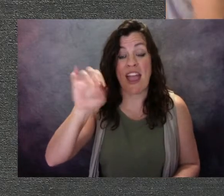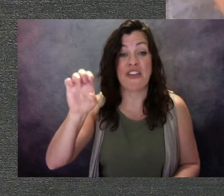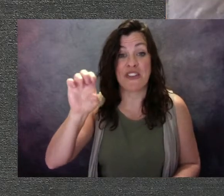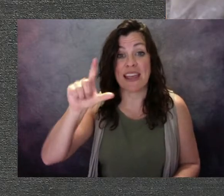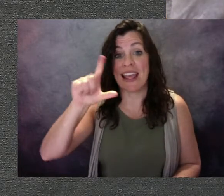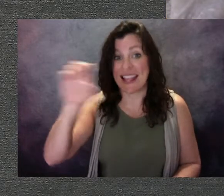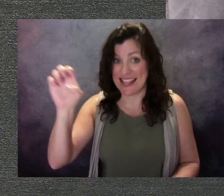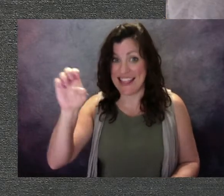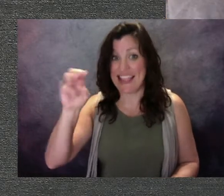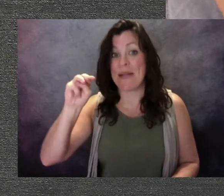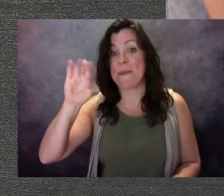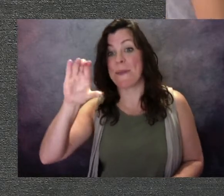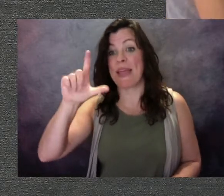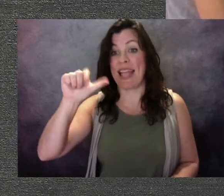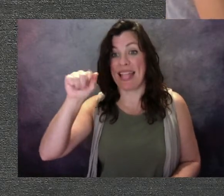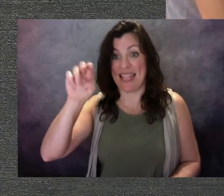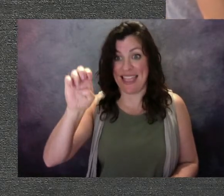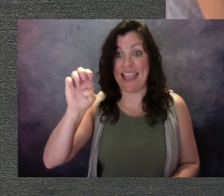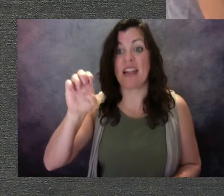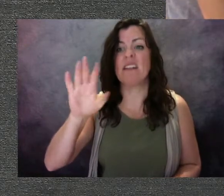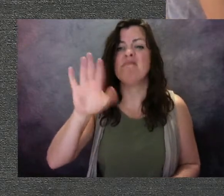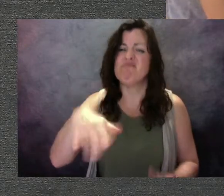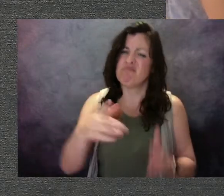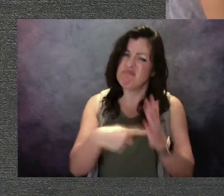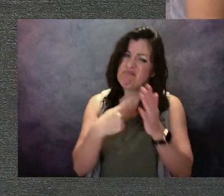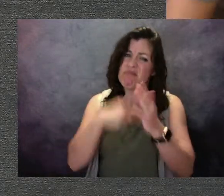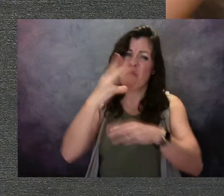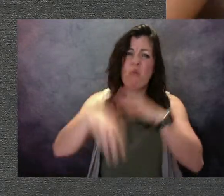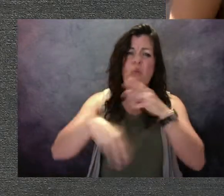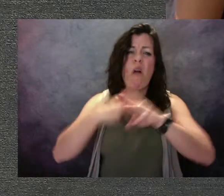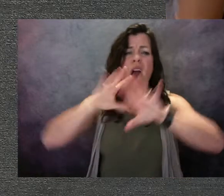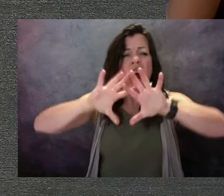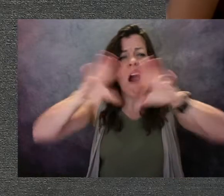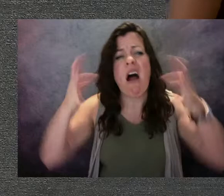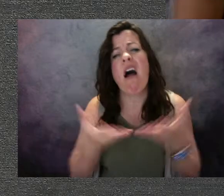"Sometimes the world can be such a busy, noisy place.